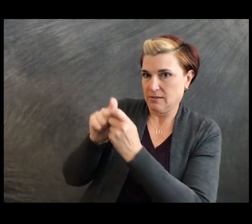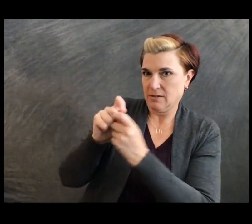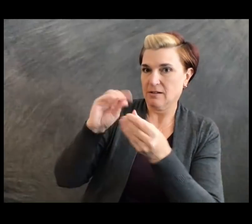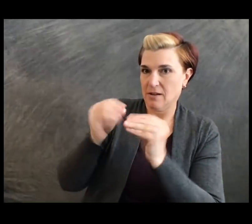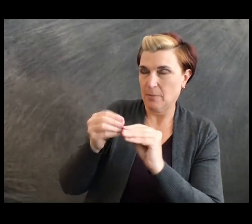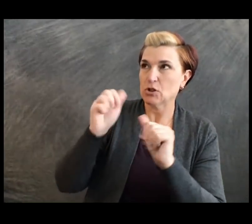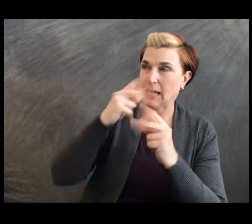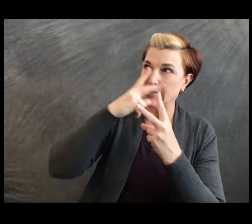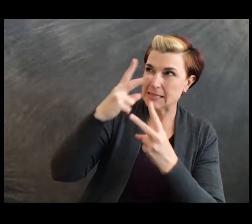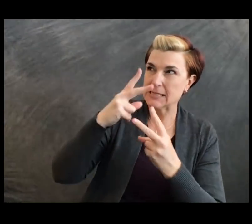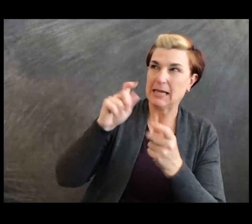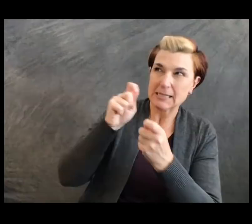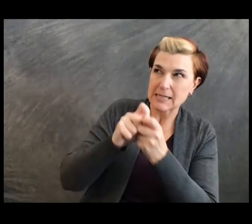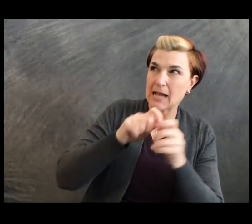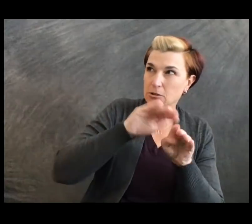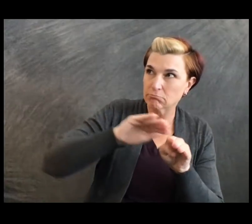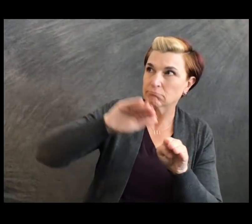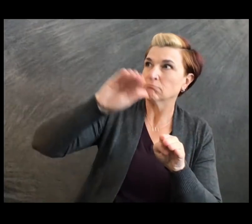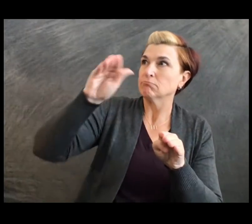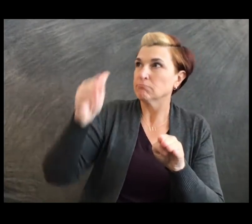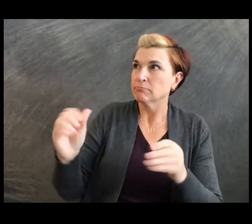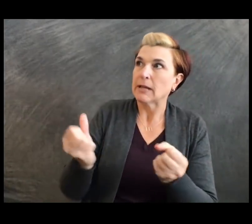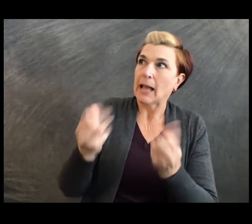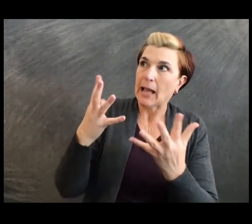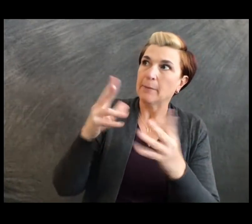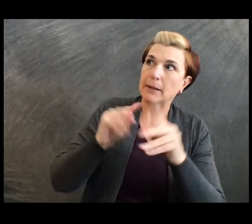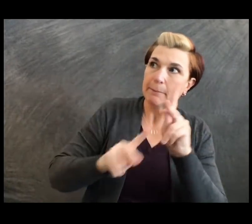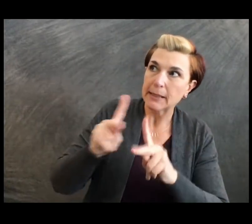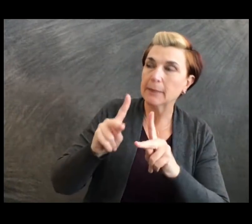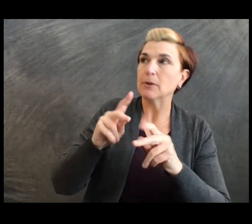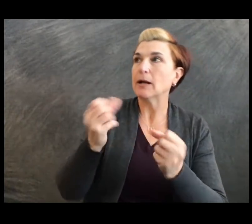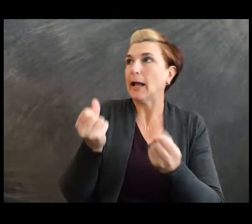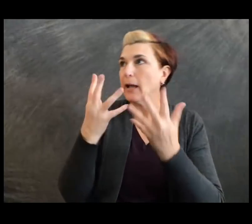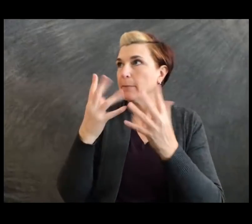and keep you up to date about that getting with regard to the